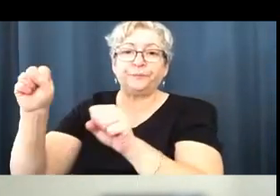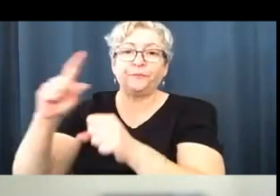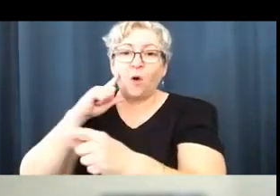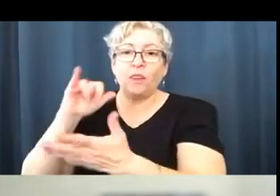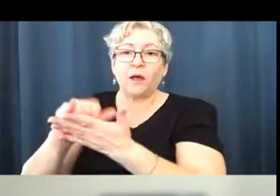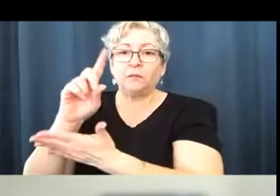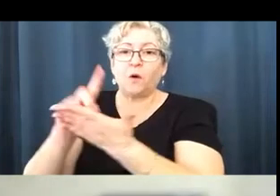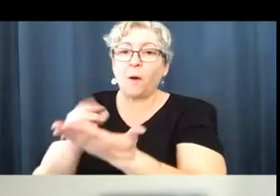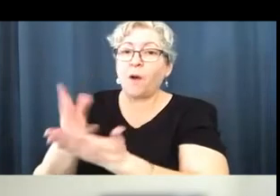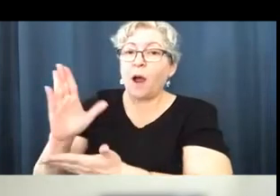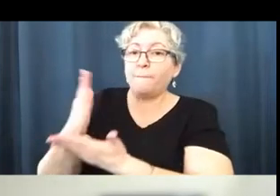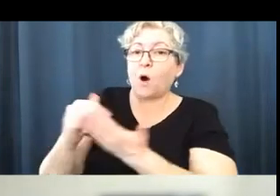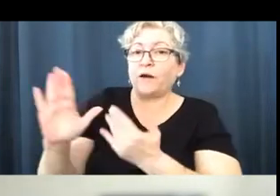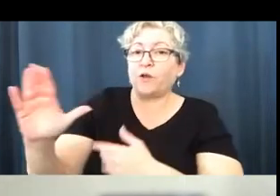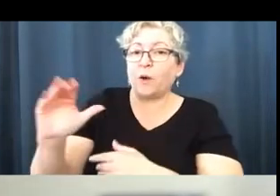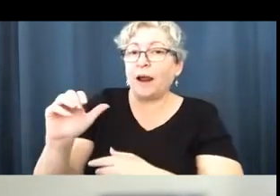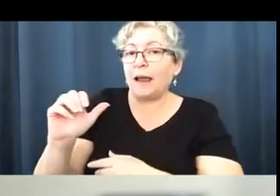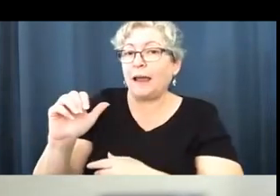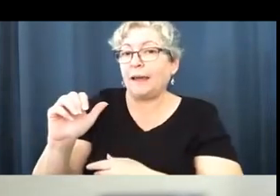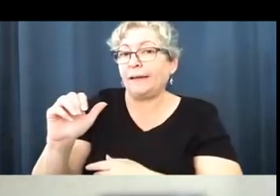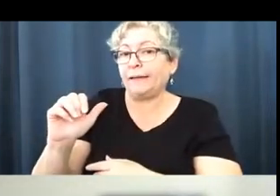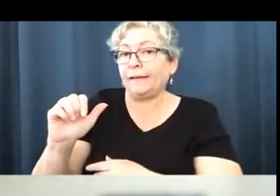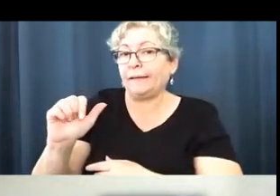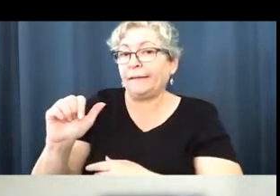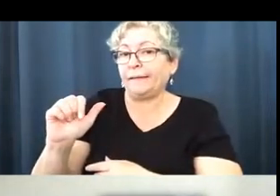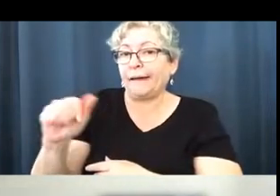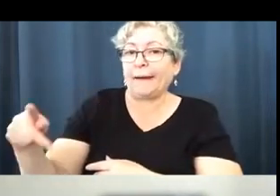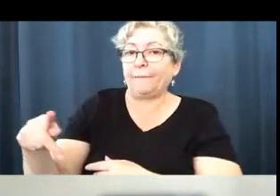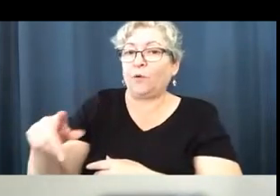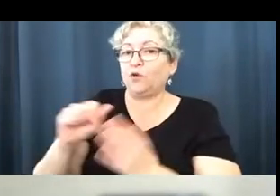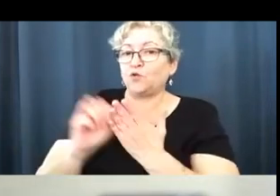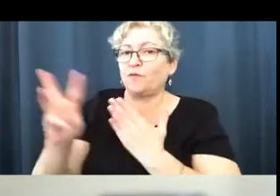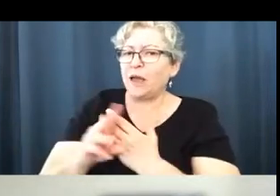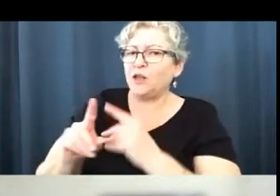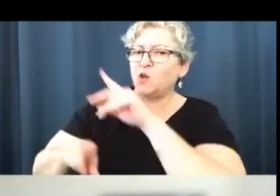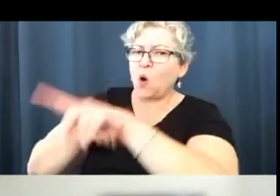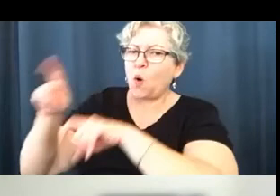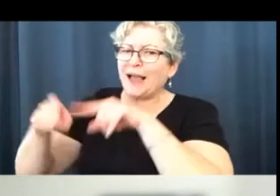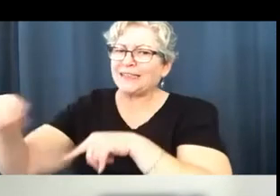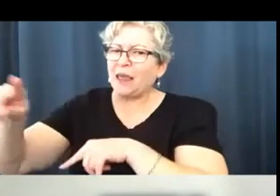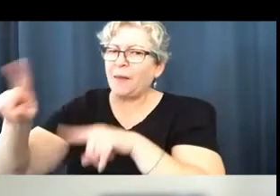a part of their ad or a piece of software, you always wanna talk to those vendors and ask them about accessibility.